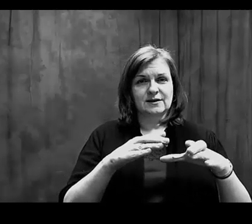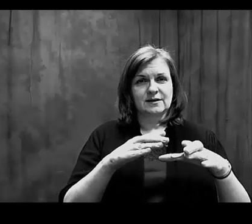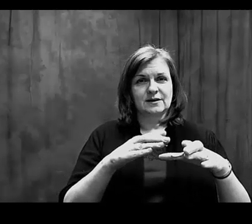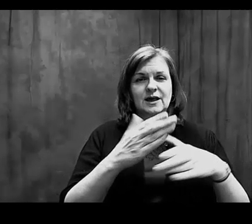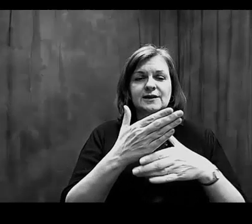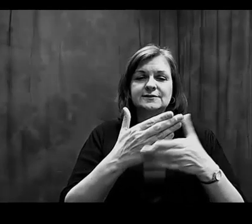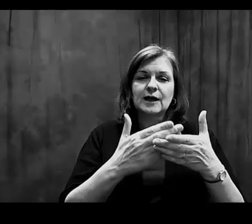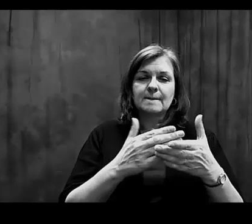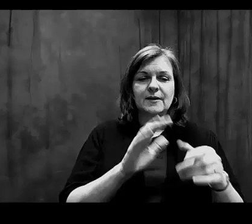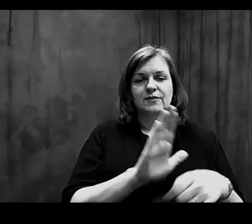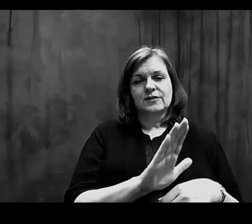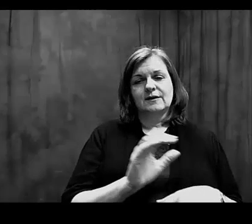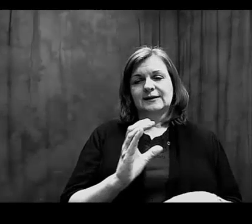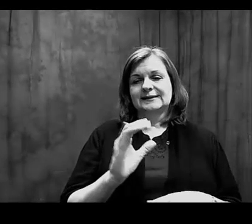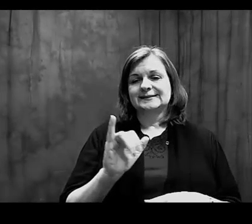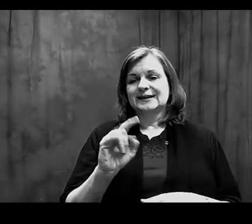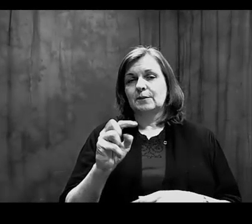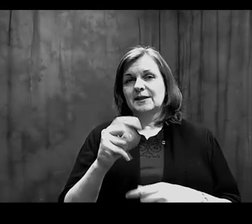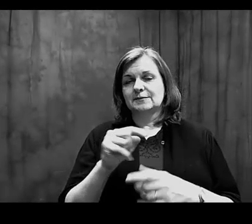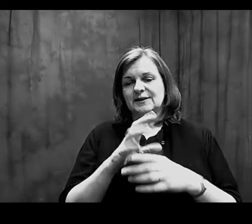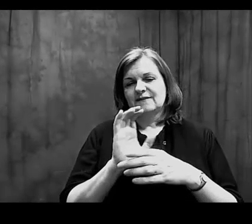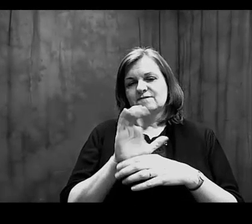and smaller and smaller